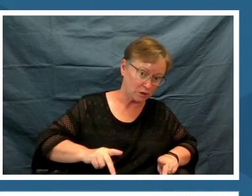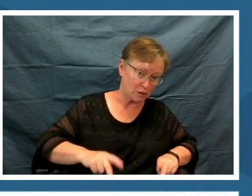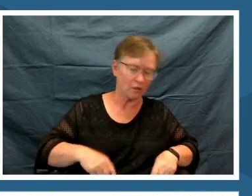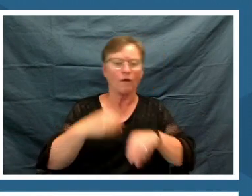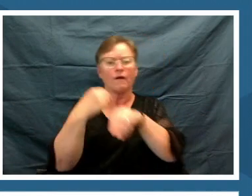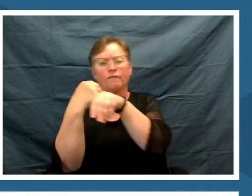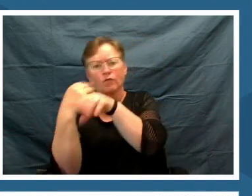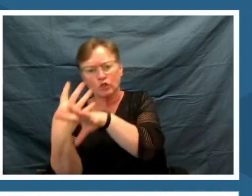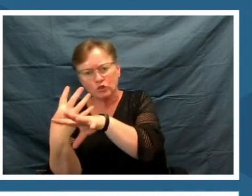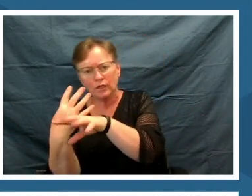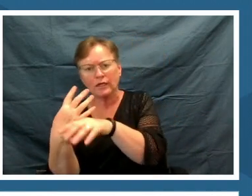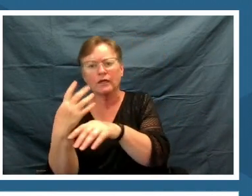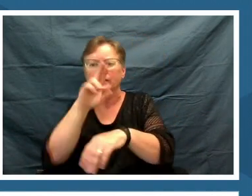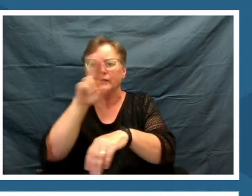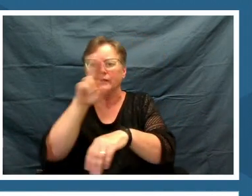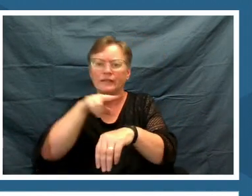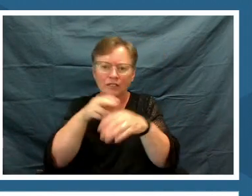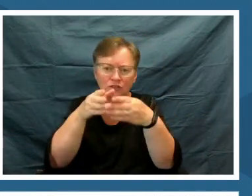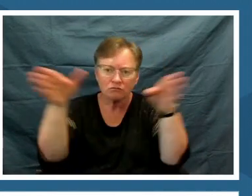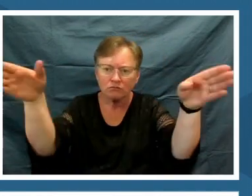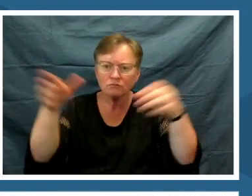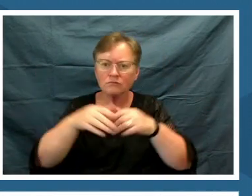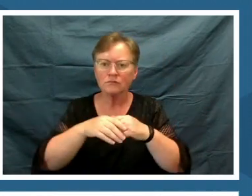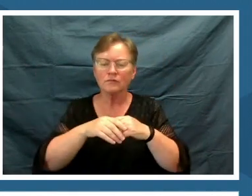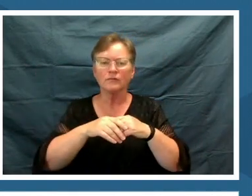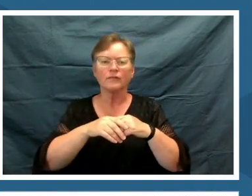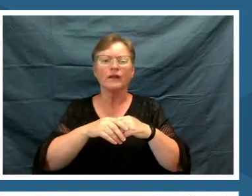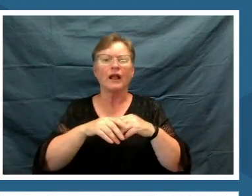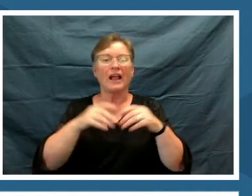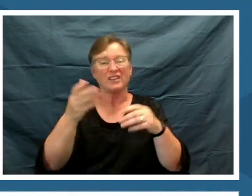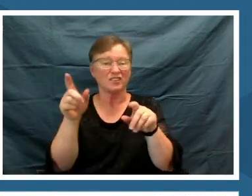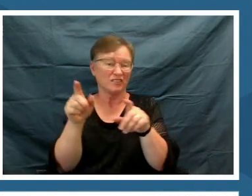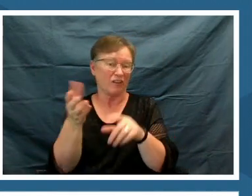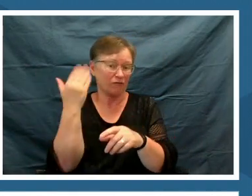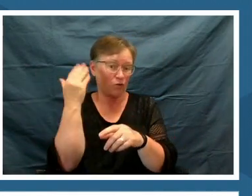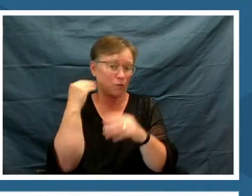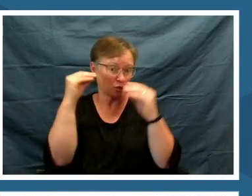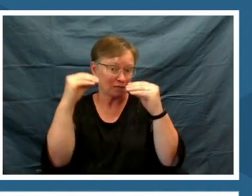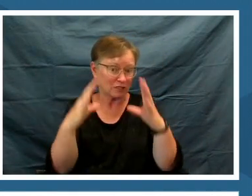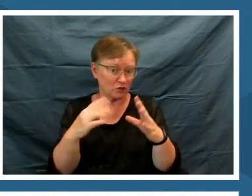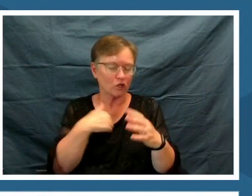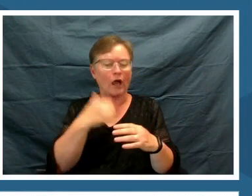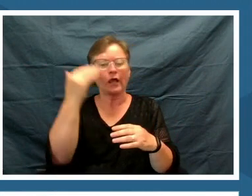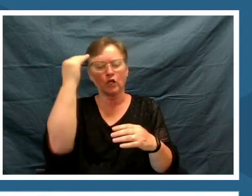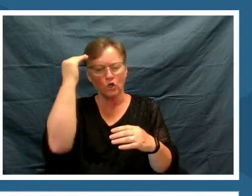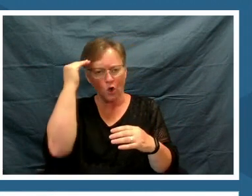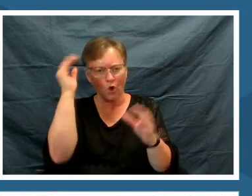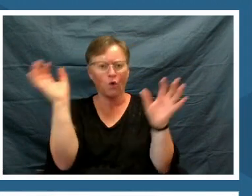um as a former teacher i know the important work that you do